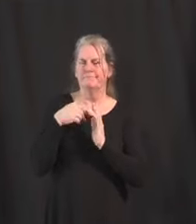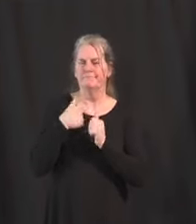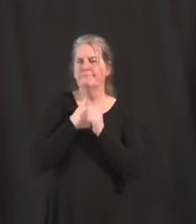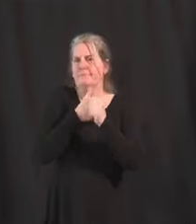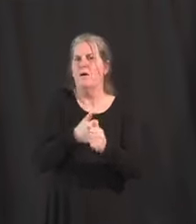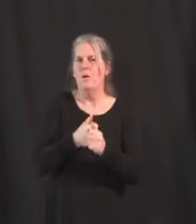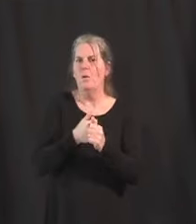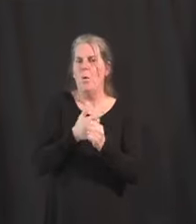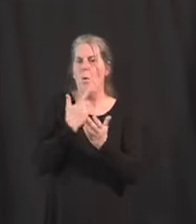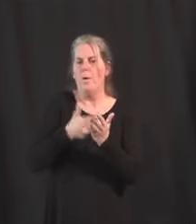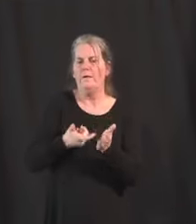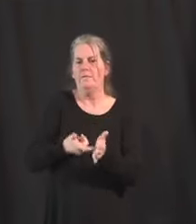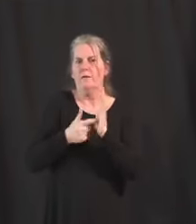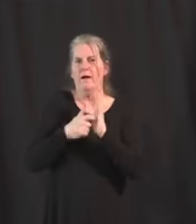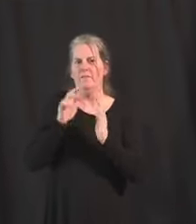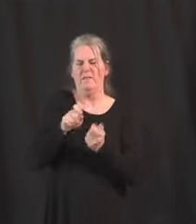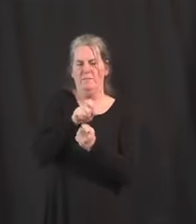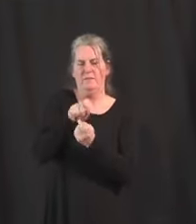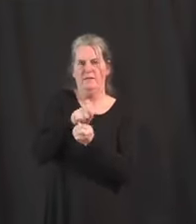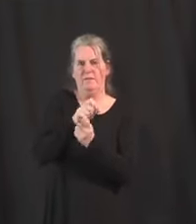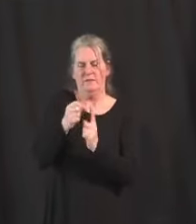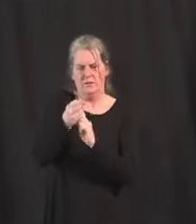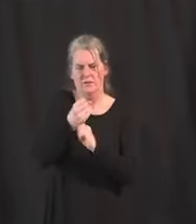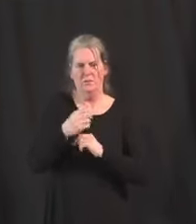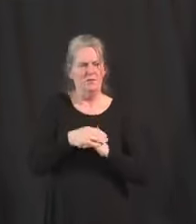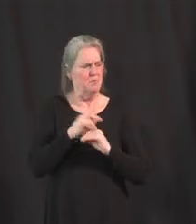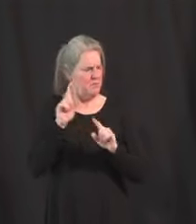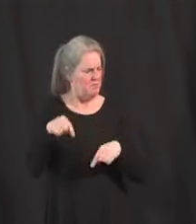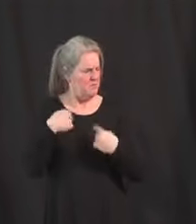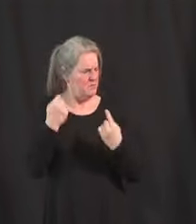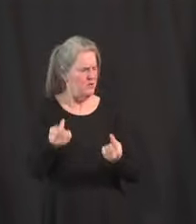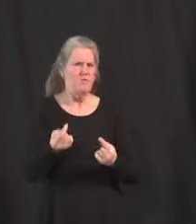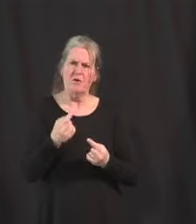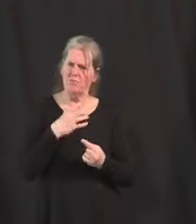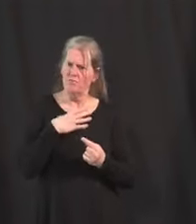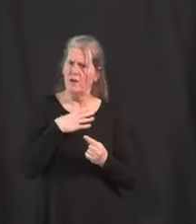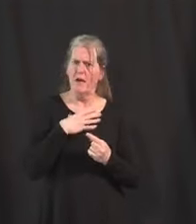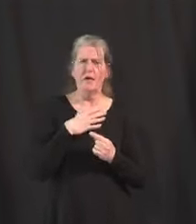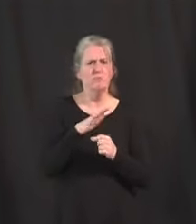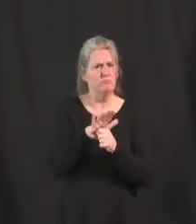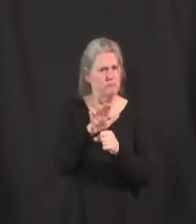SUPPLIES, I THINK, WE'RE IN A GOOD POSITION. BUT IT'S SOMETHING WE LITERALLY